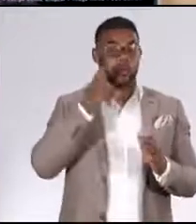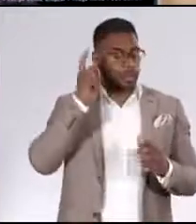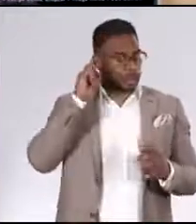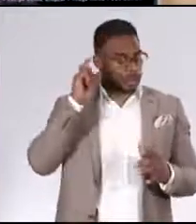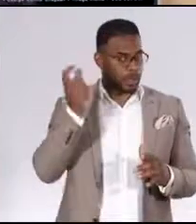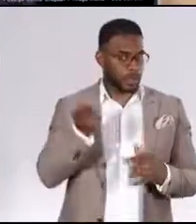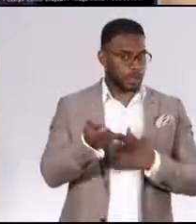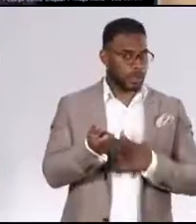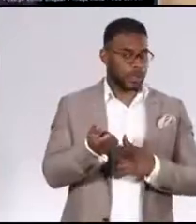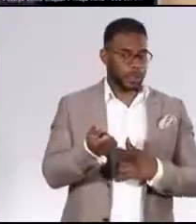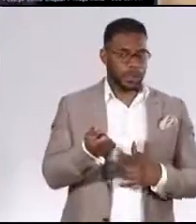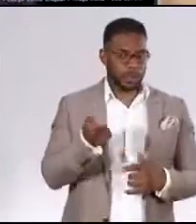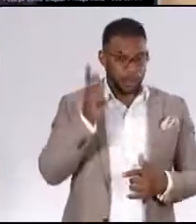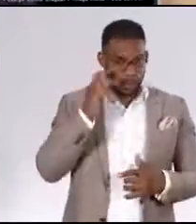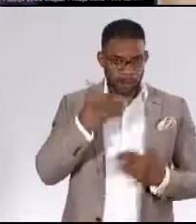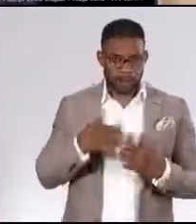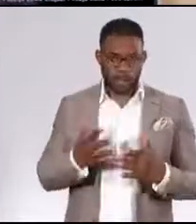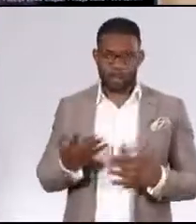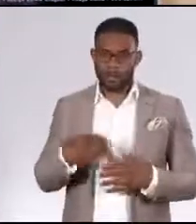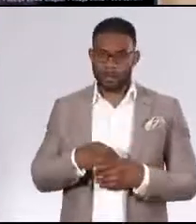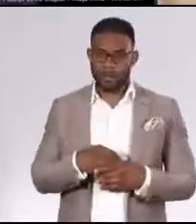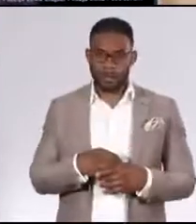Hearing loss involve contents, loss.